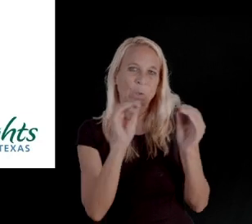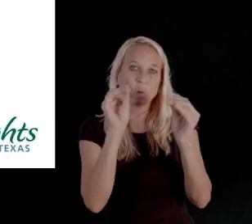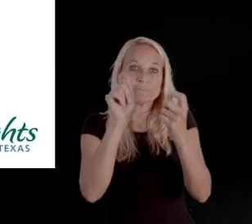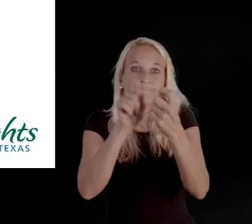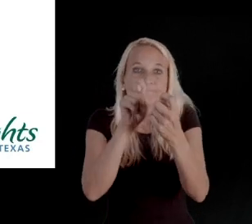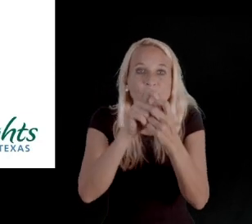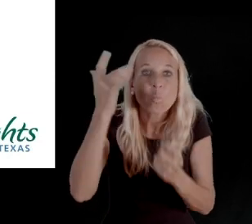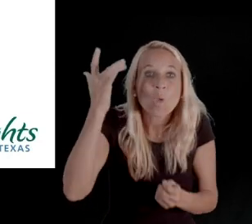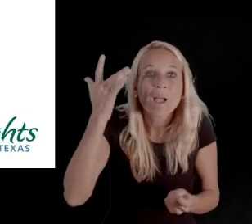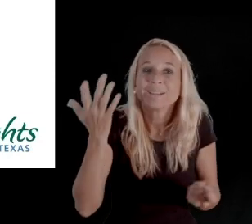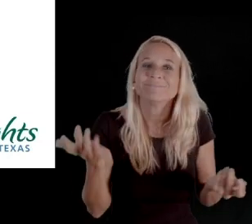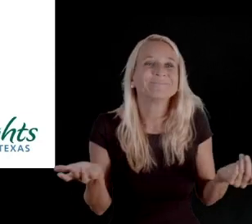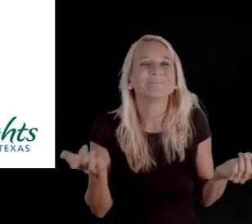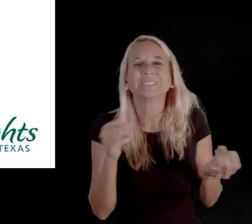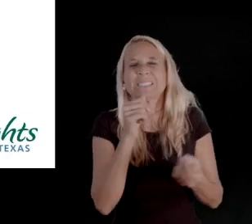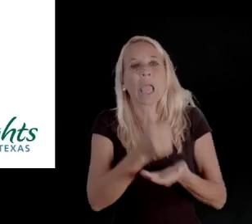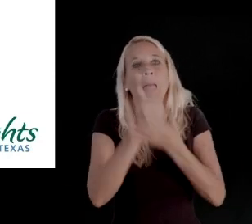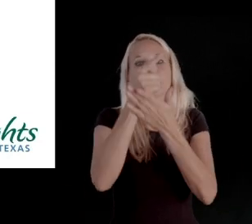So that's not going to necessarily help things.